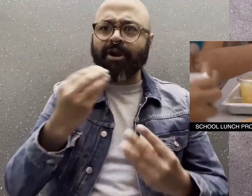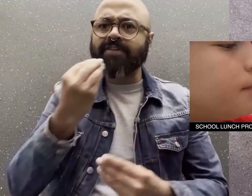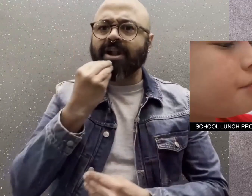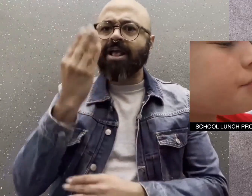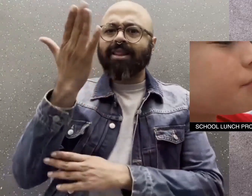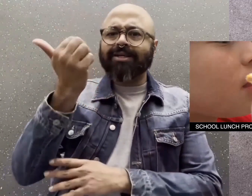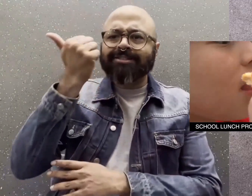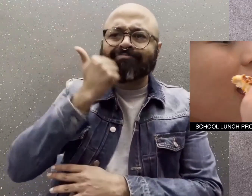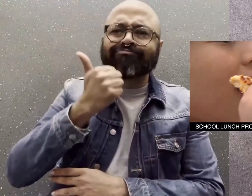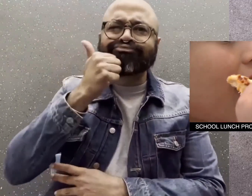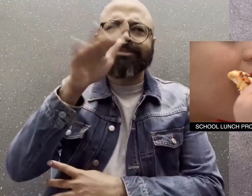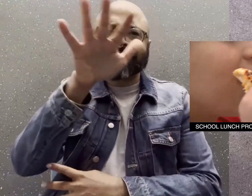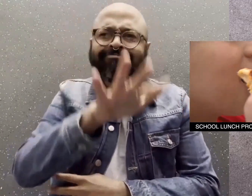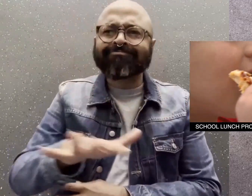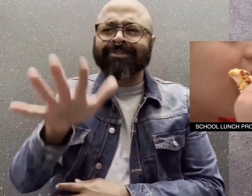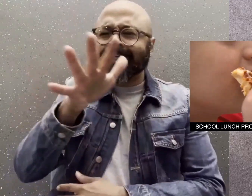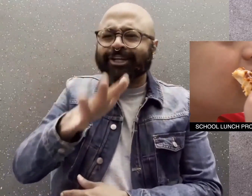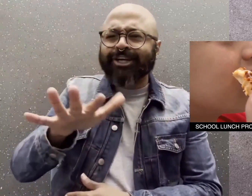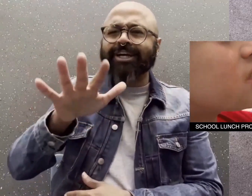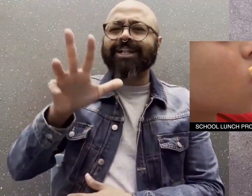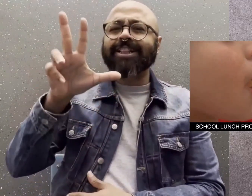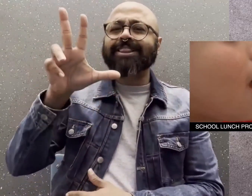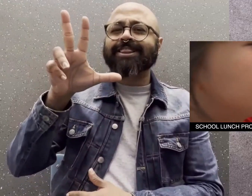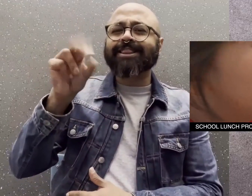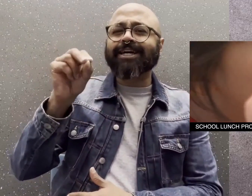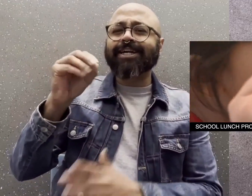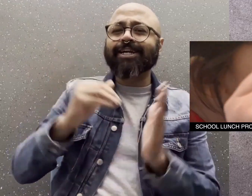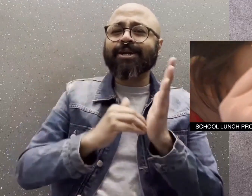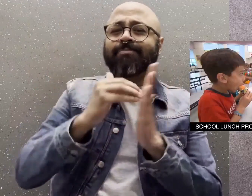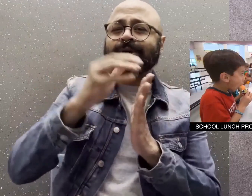It provides lunch daily to nearly 30 million students.